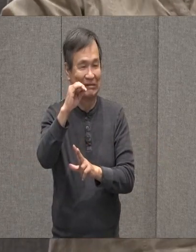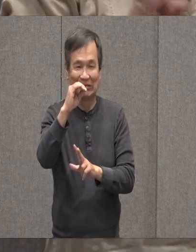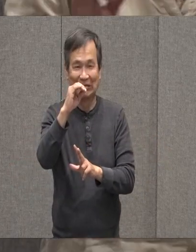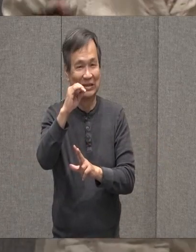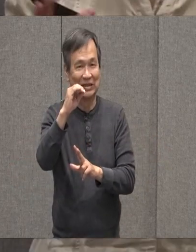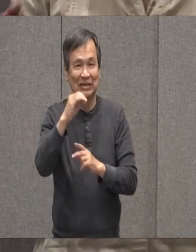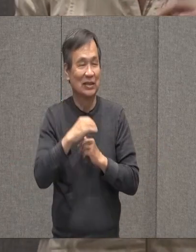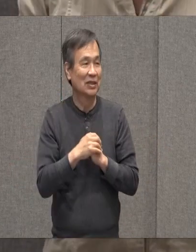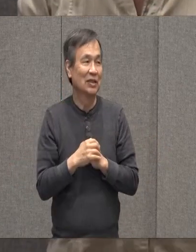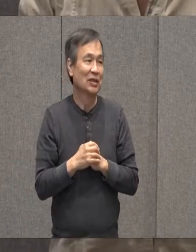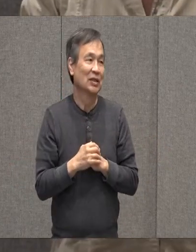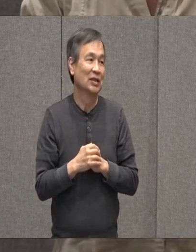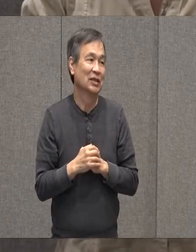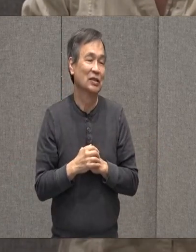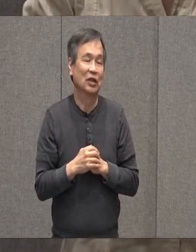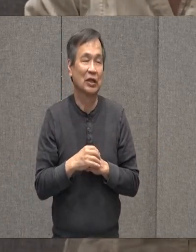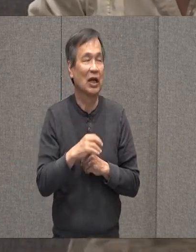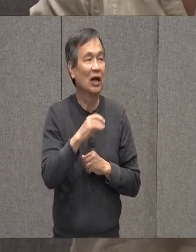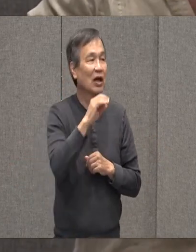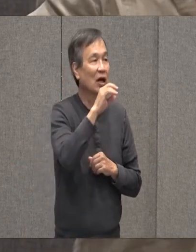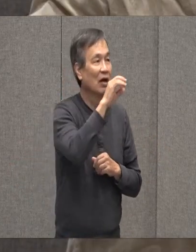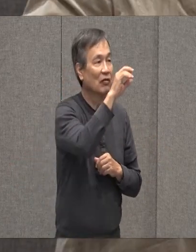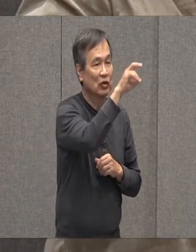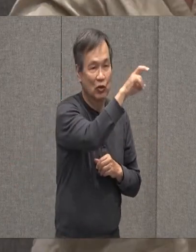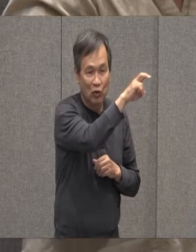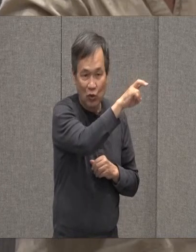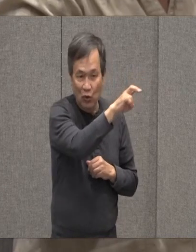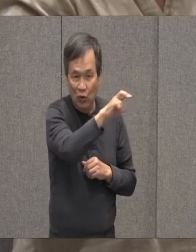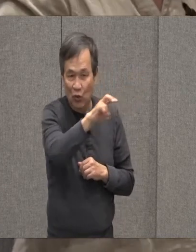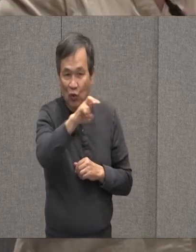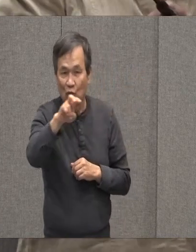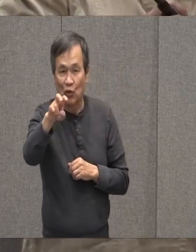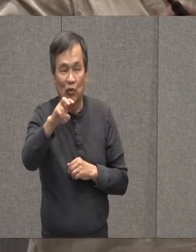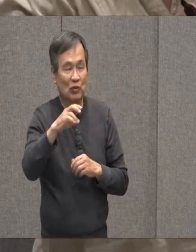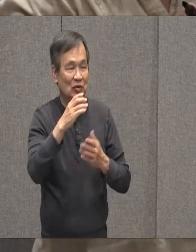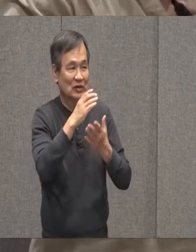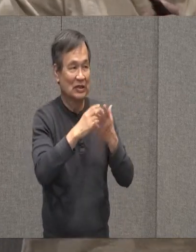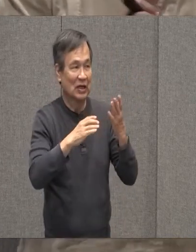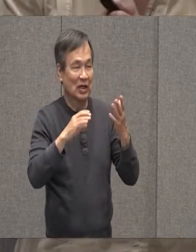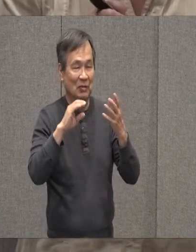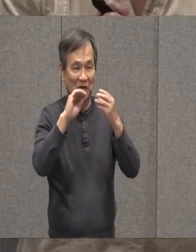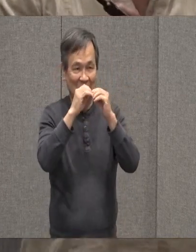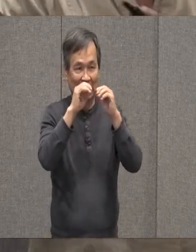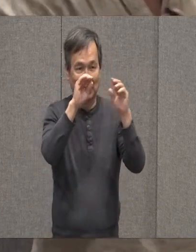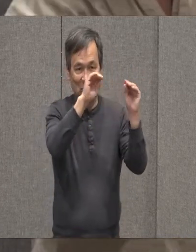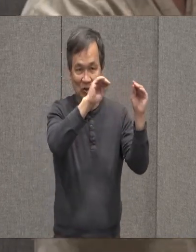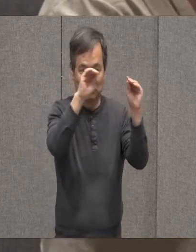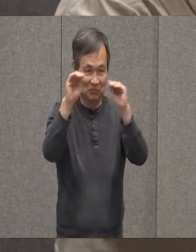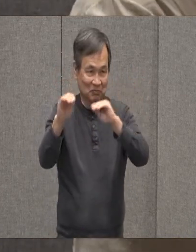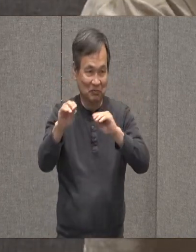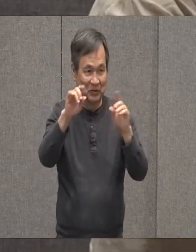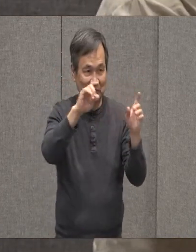So we need to think about moving our tens around and trying to rearrange our number right.